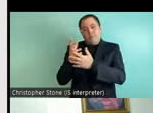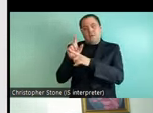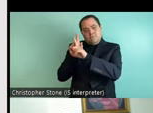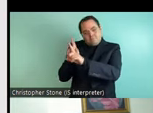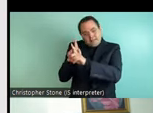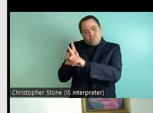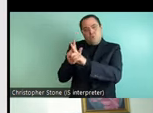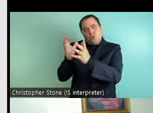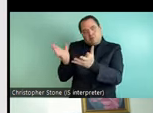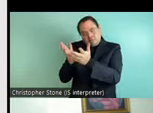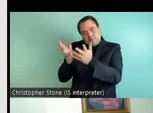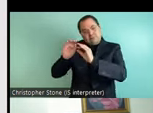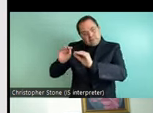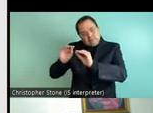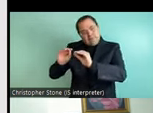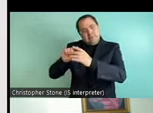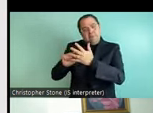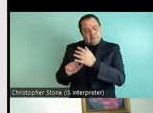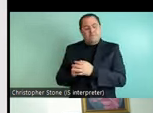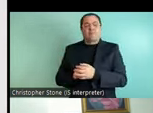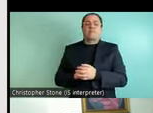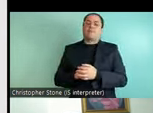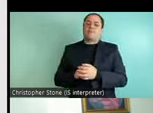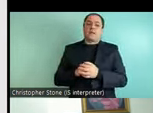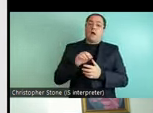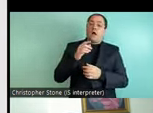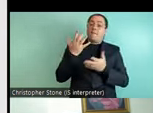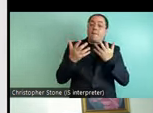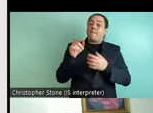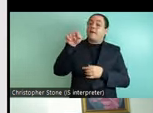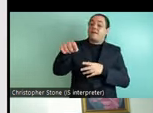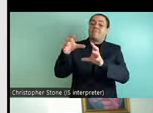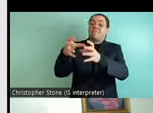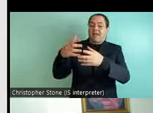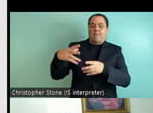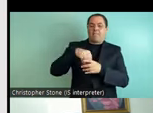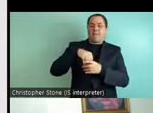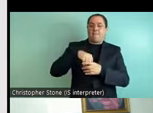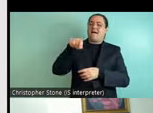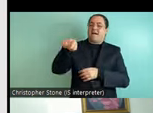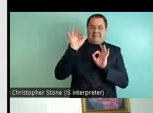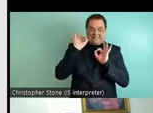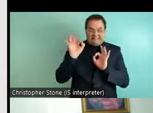showcase our organization members who are championing disability inclusion, their lesson